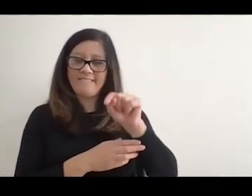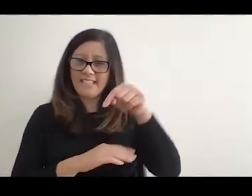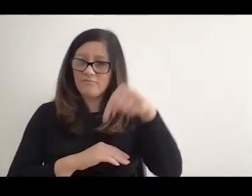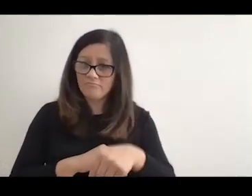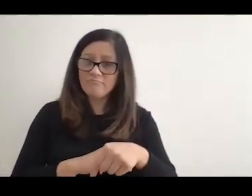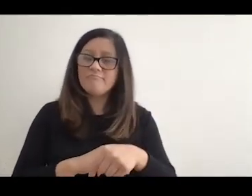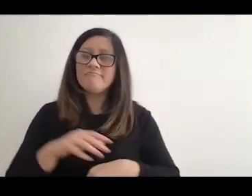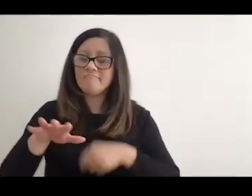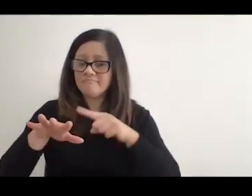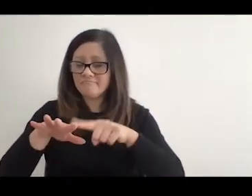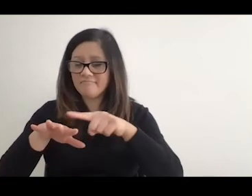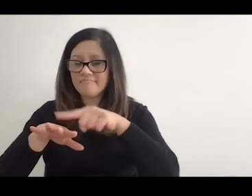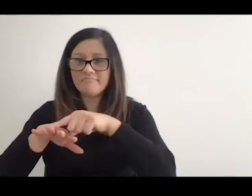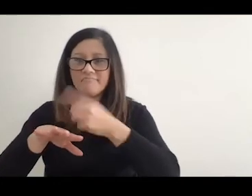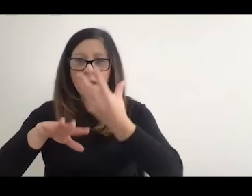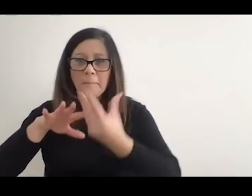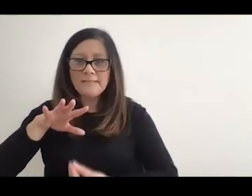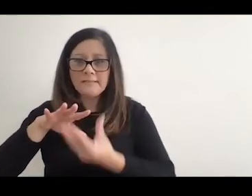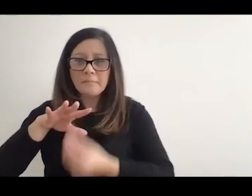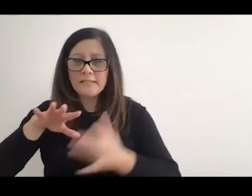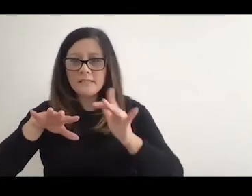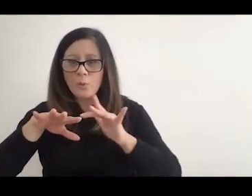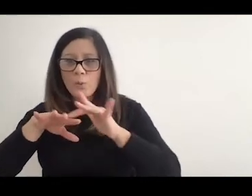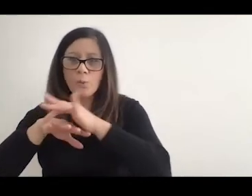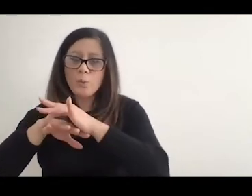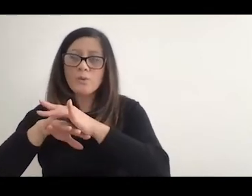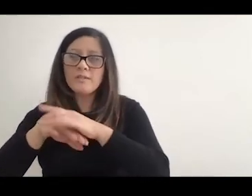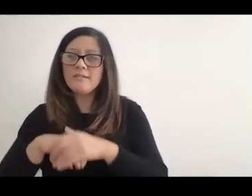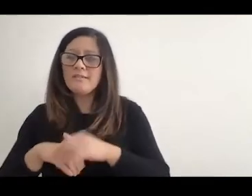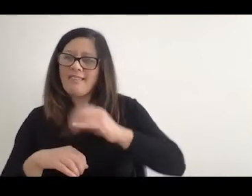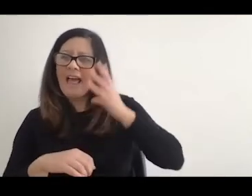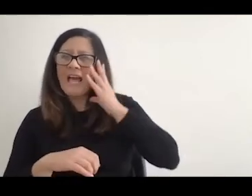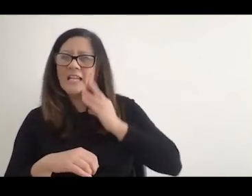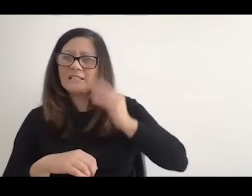about the work that I'm doing. But as you will learn later, it's not the thing that introduced